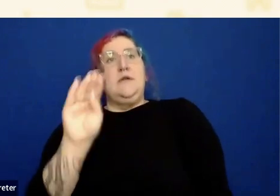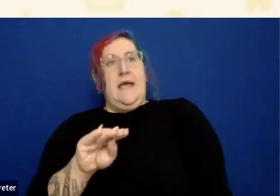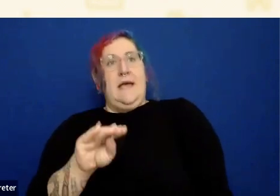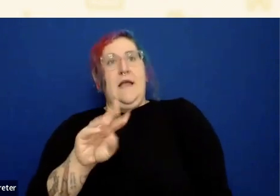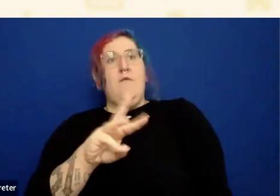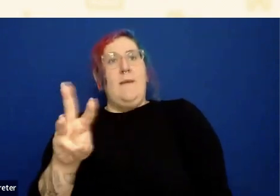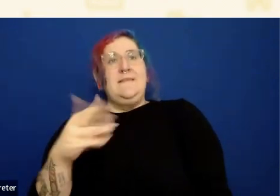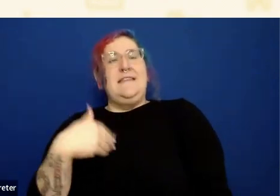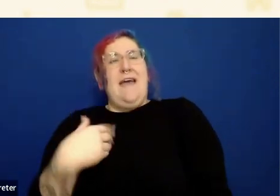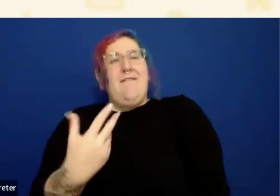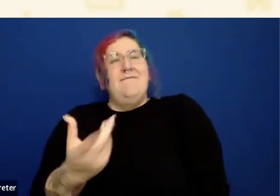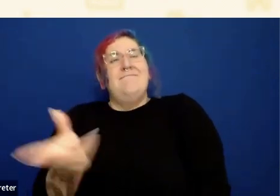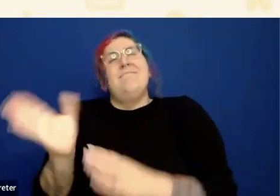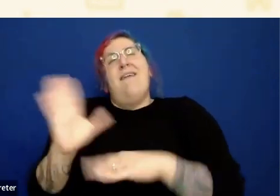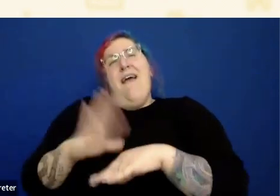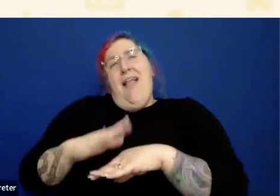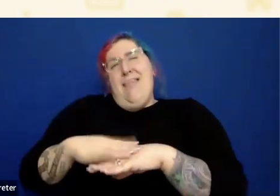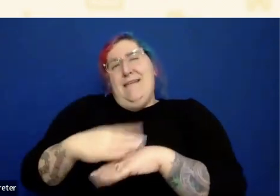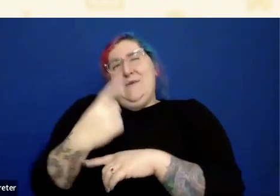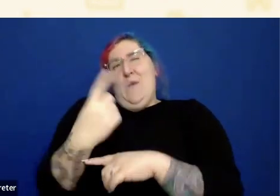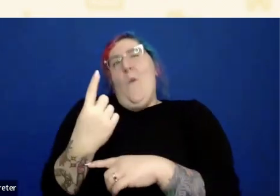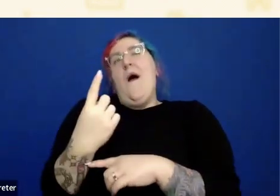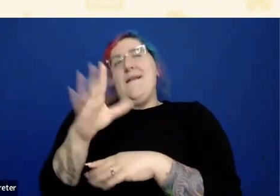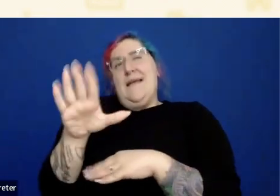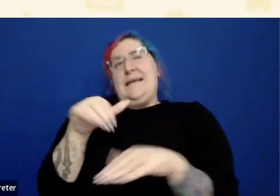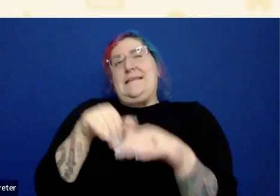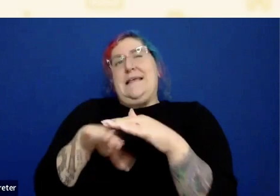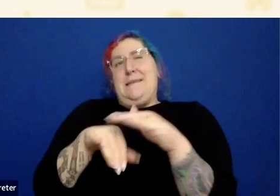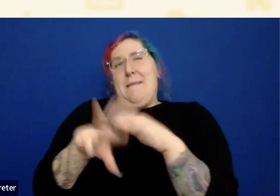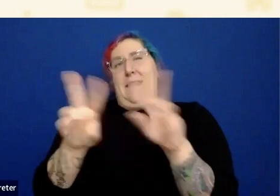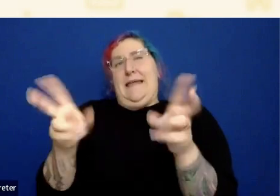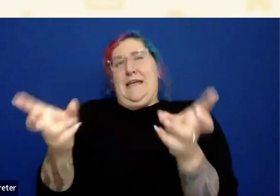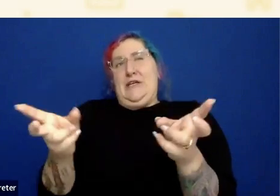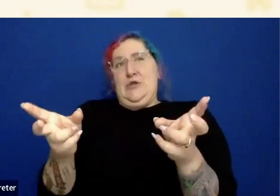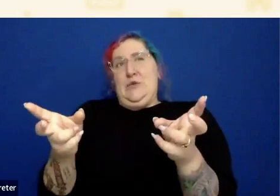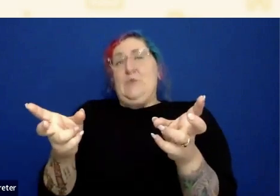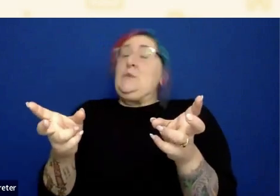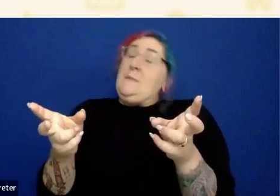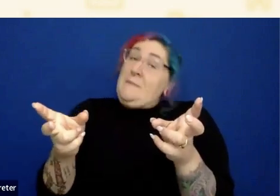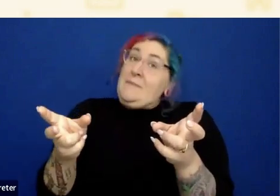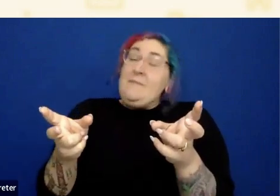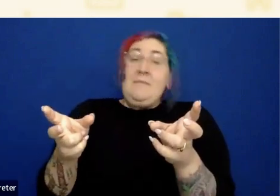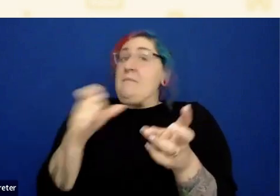So that hasn't unfortunately changed.